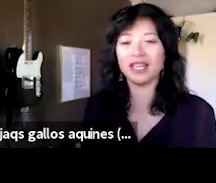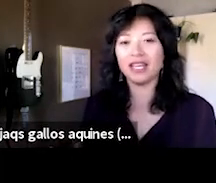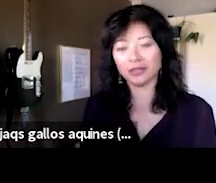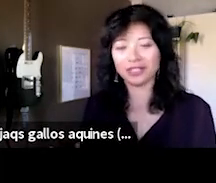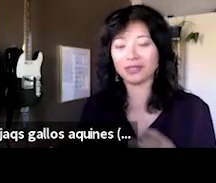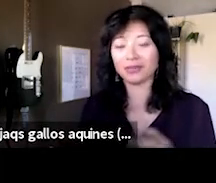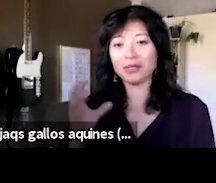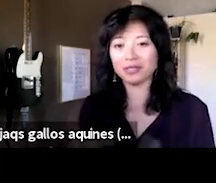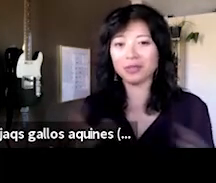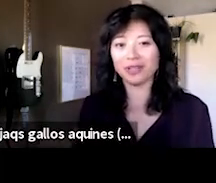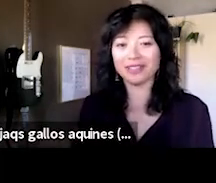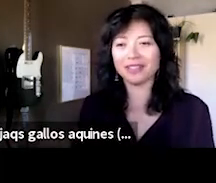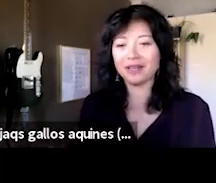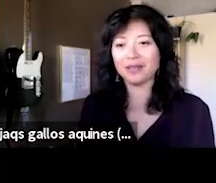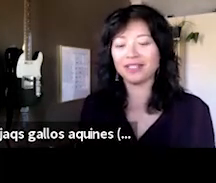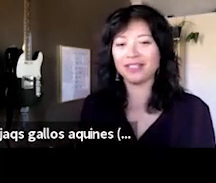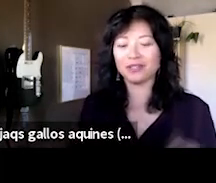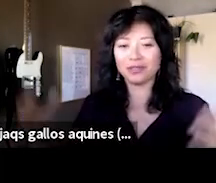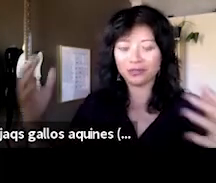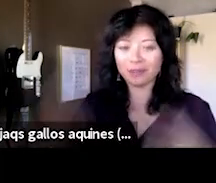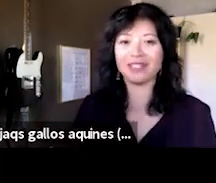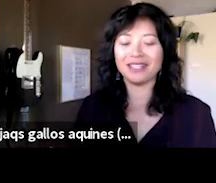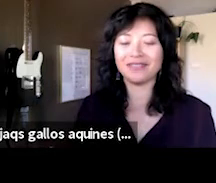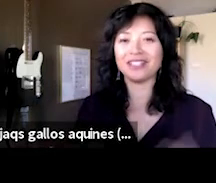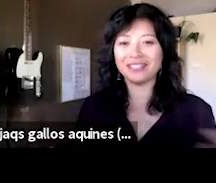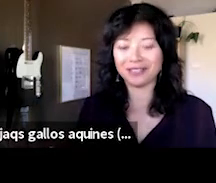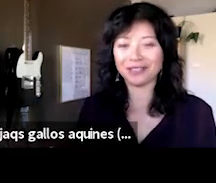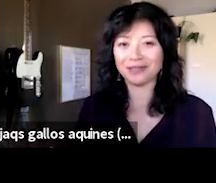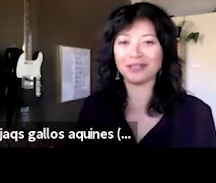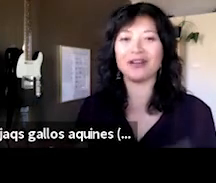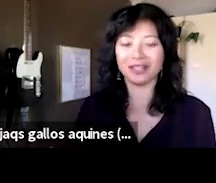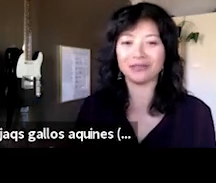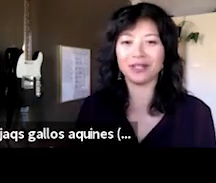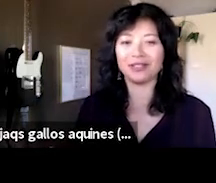And originally it was multiple grants, but to disrupt the funding system to decolonize well,